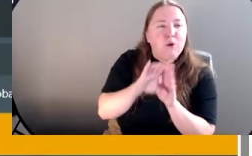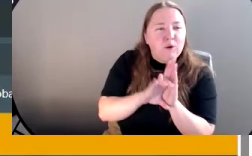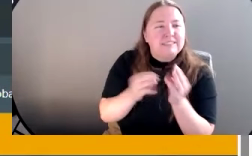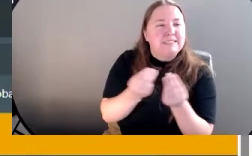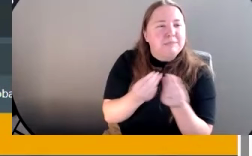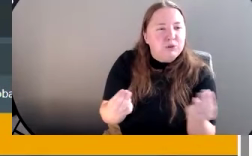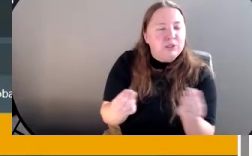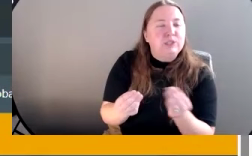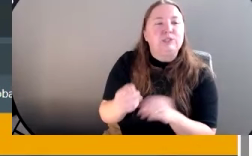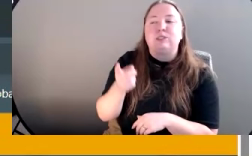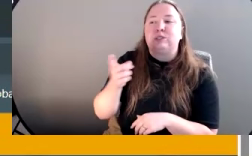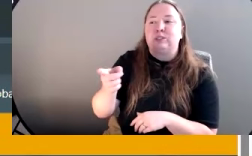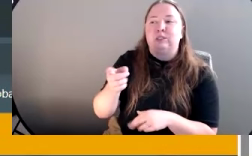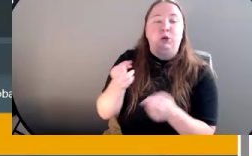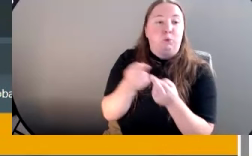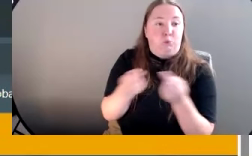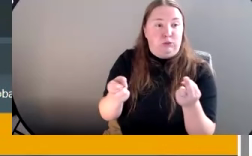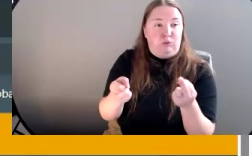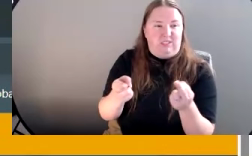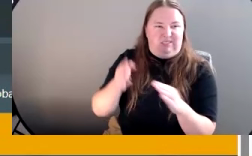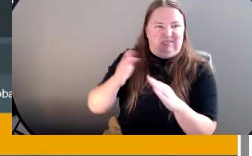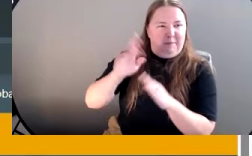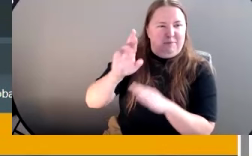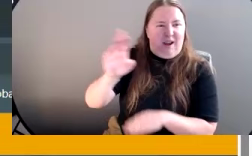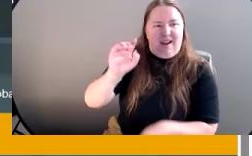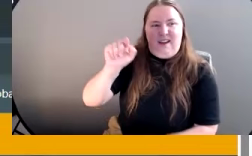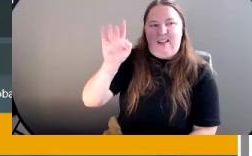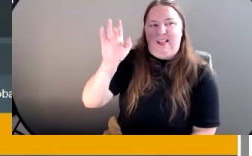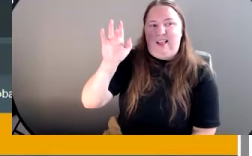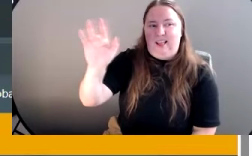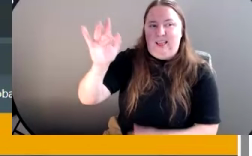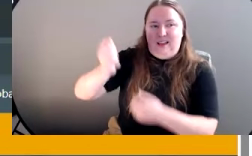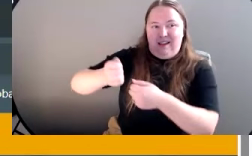resources that top right corner and then curated OER collections,